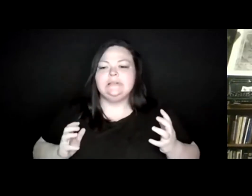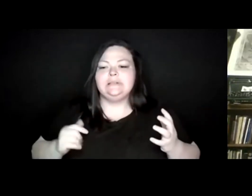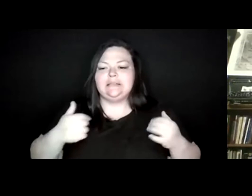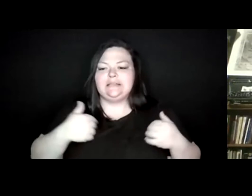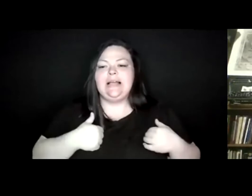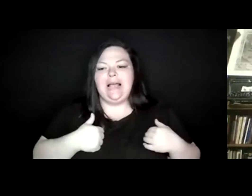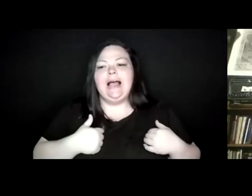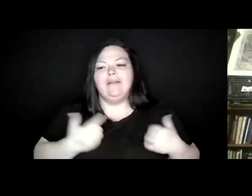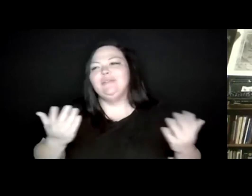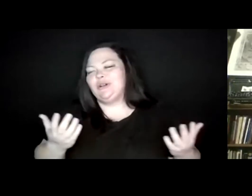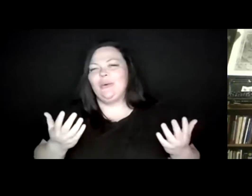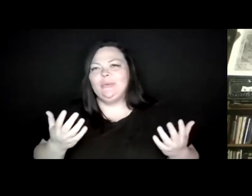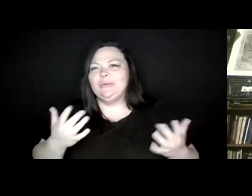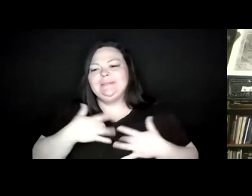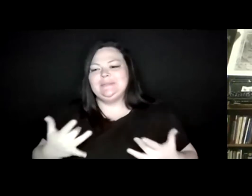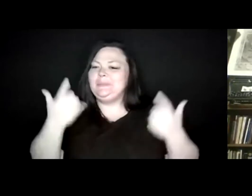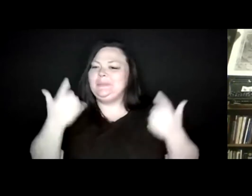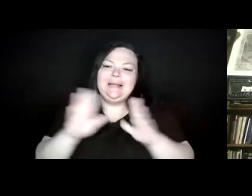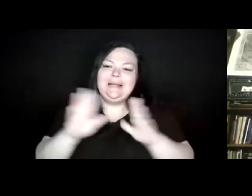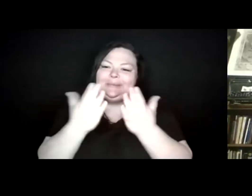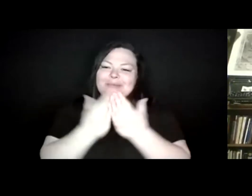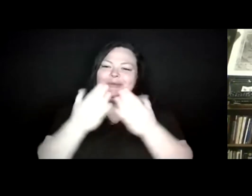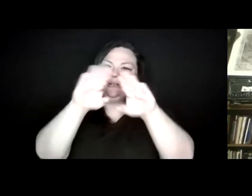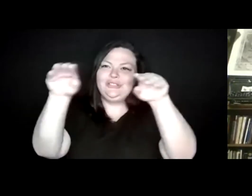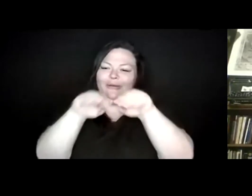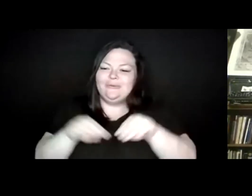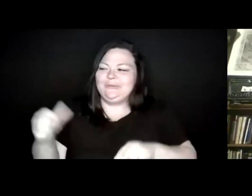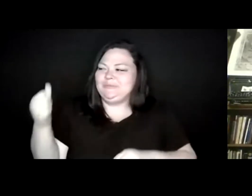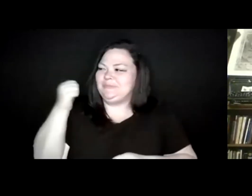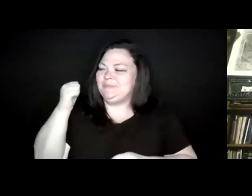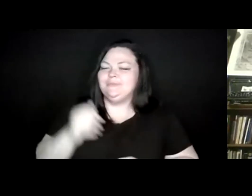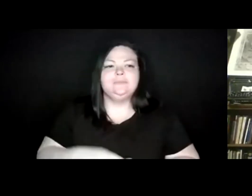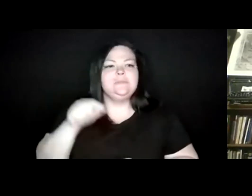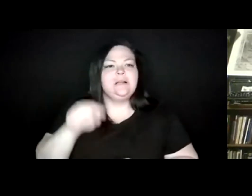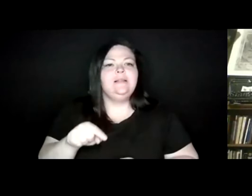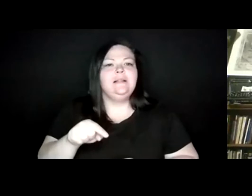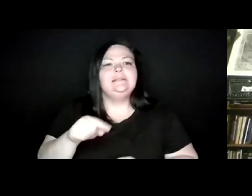behind me the big old bookcase, um, this is a Memphis hoodoo poem, this is where I'm originally